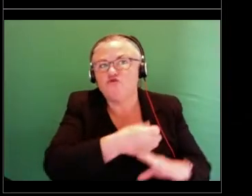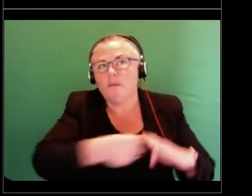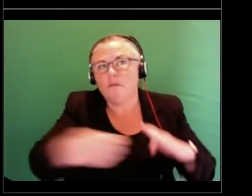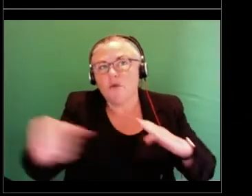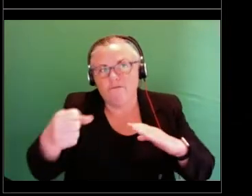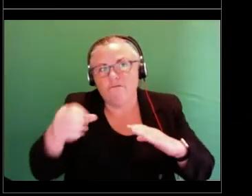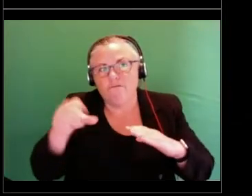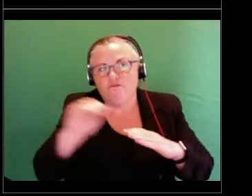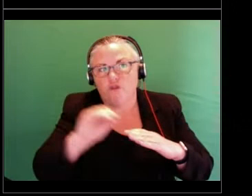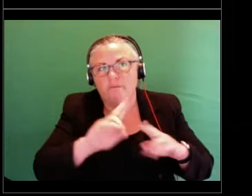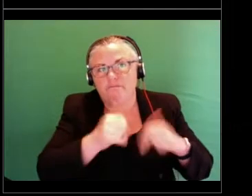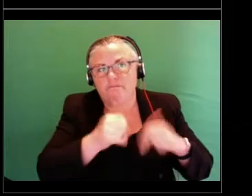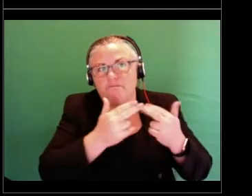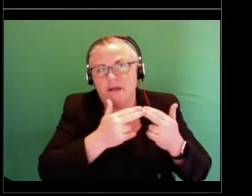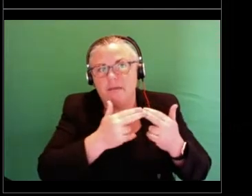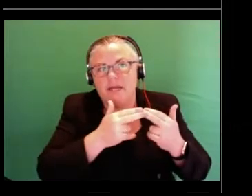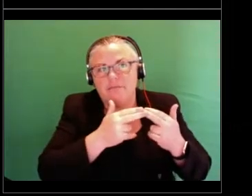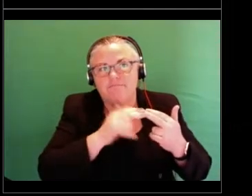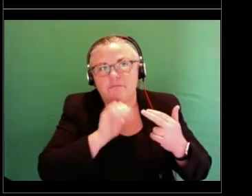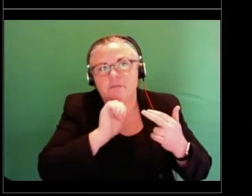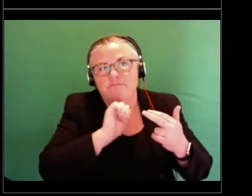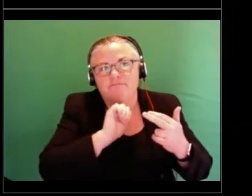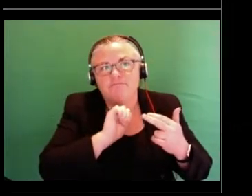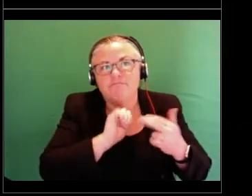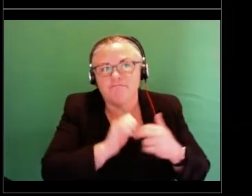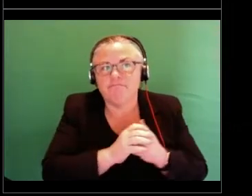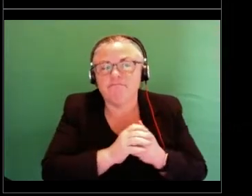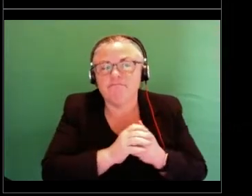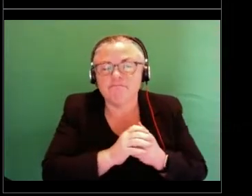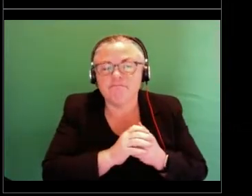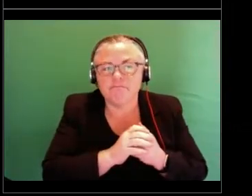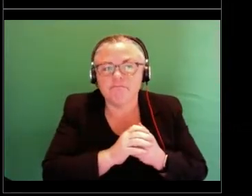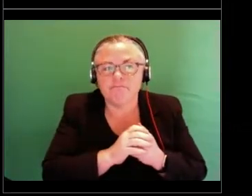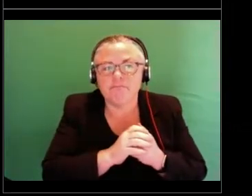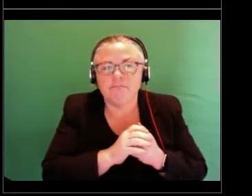eligibility information regarding the client. So sometimes there are those delays.